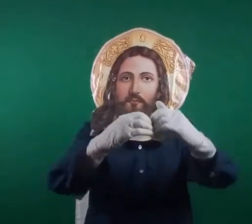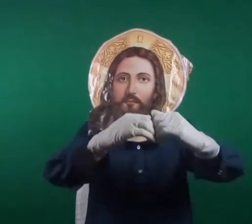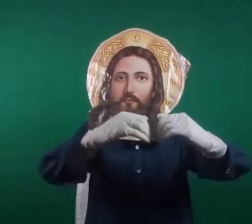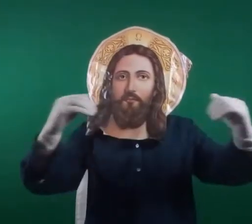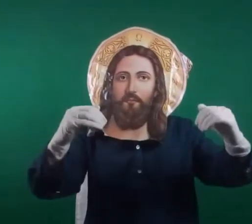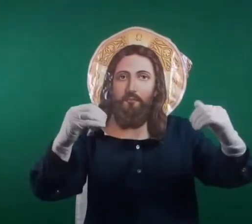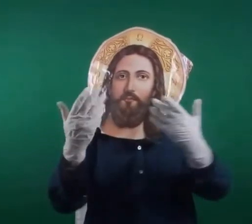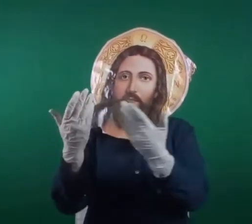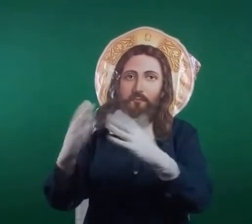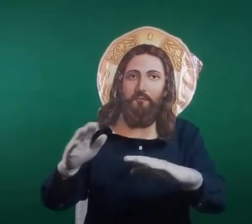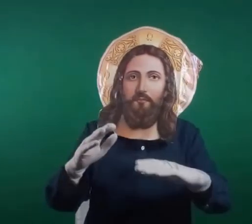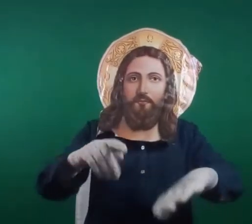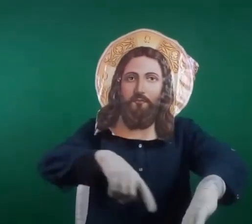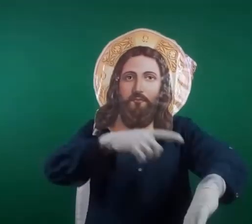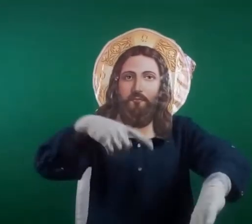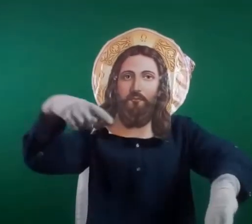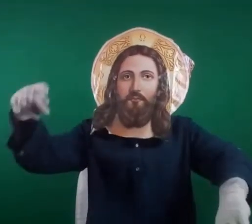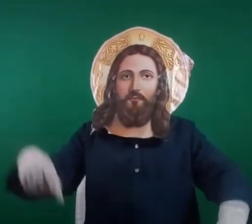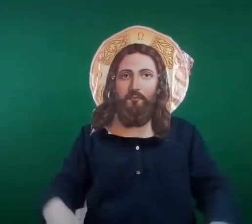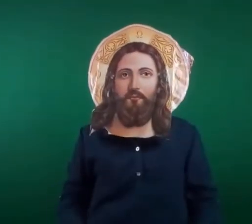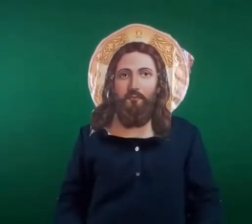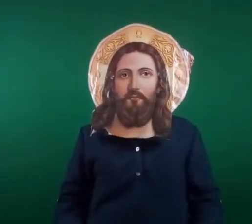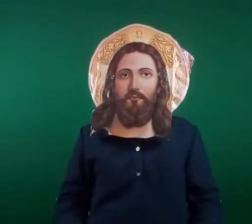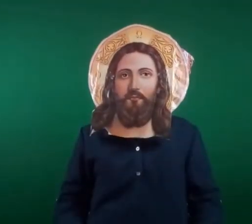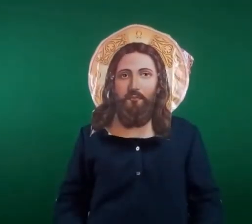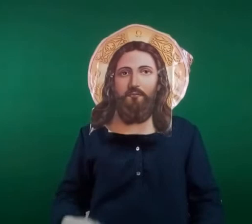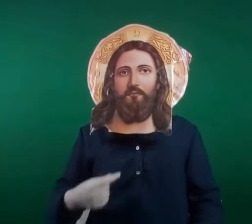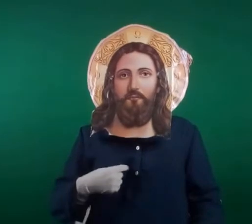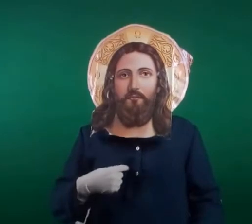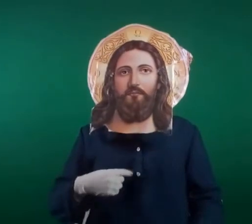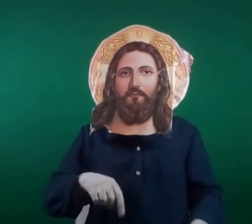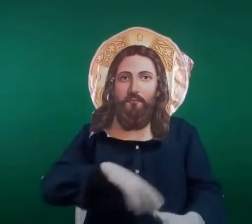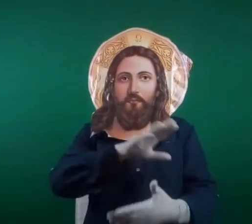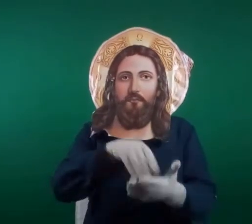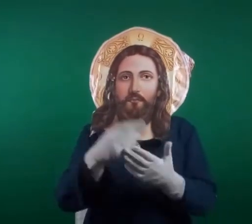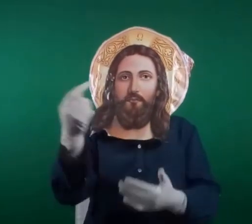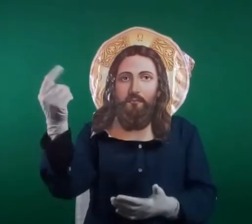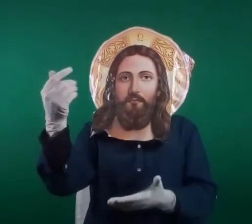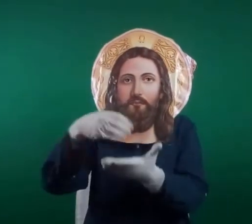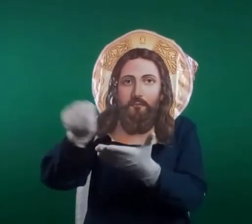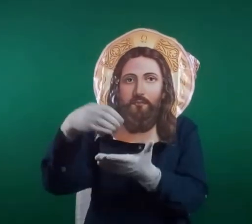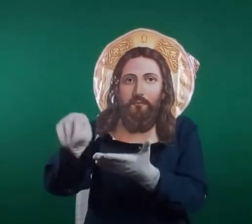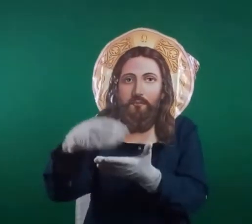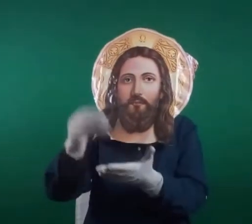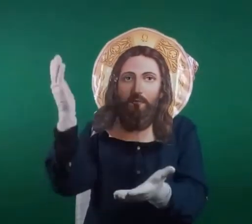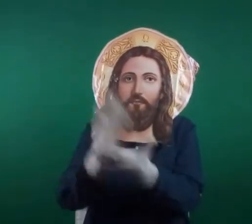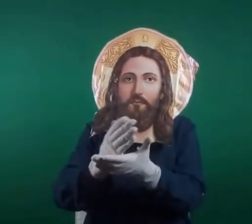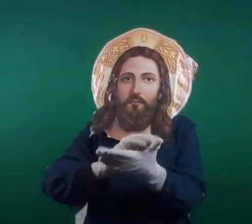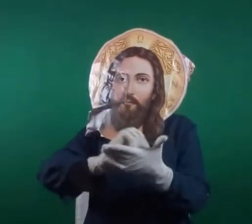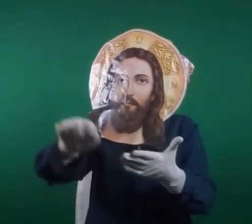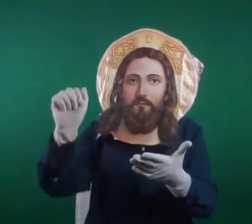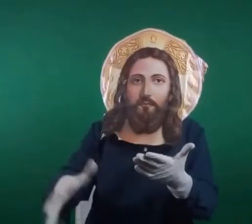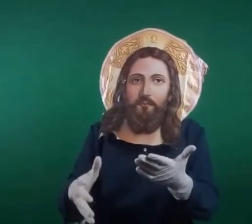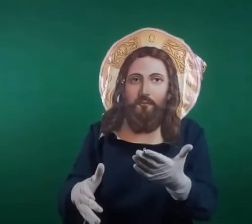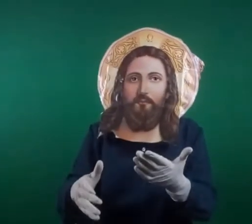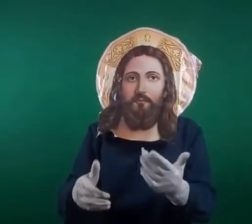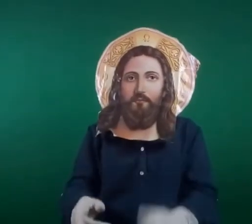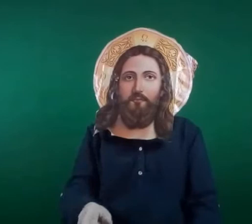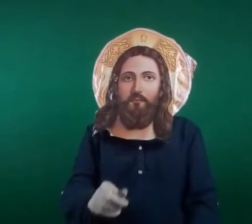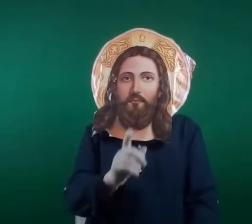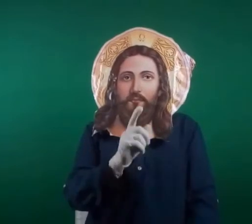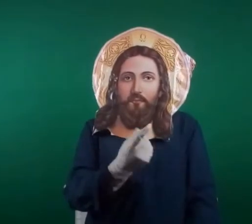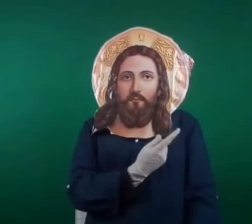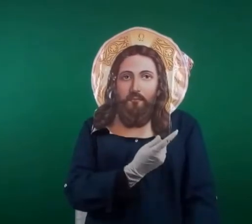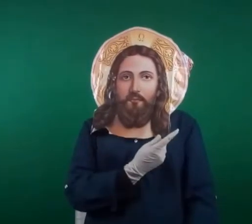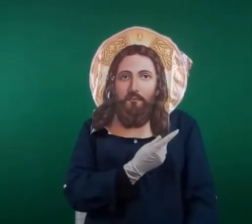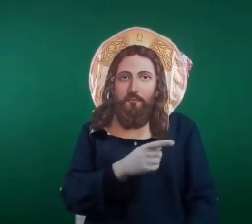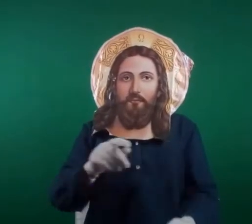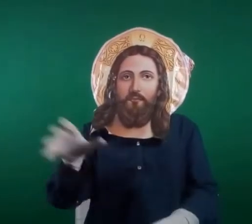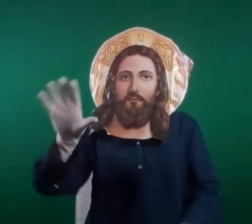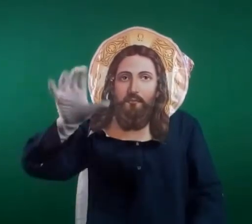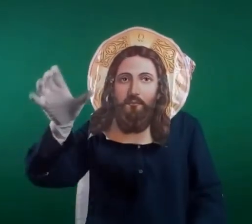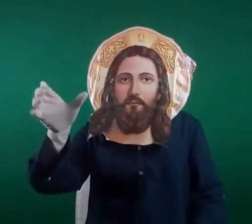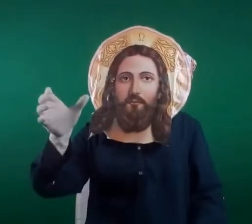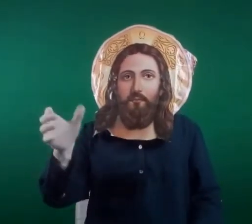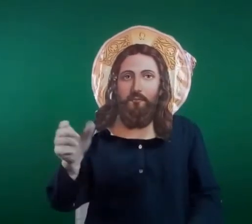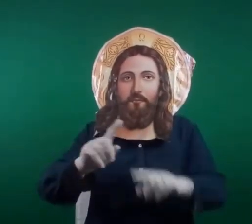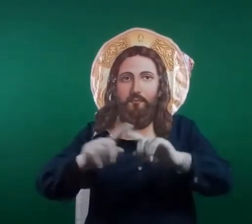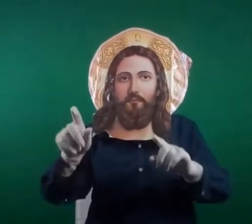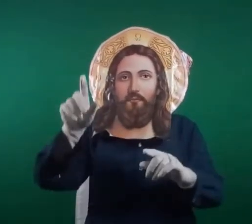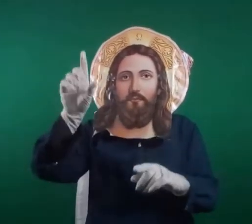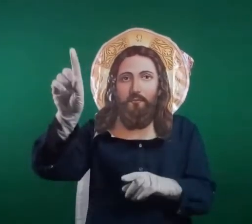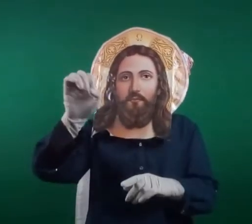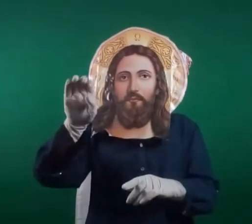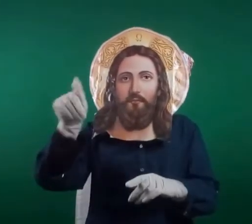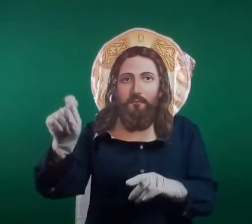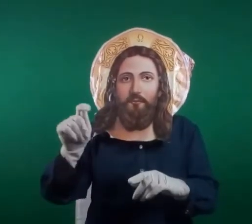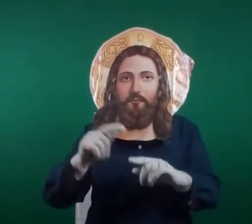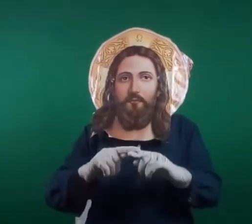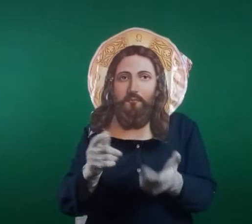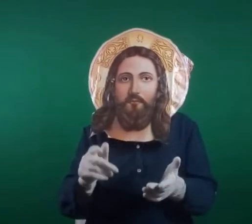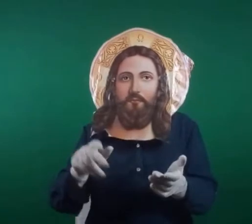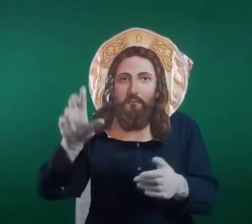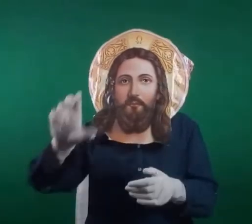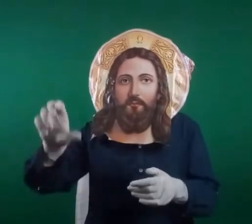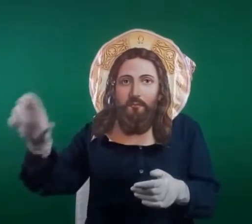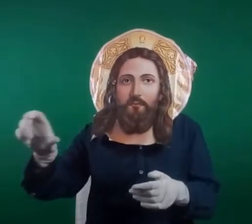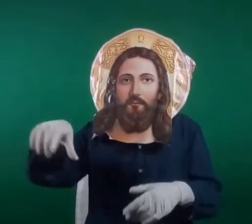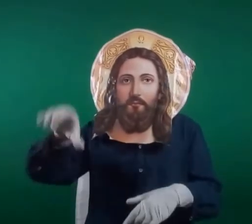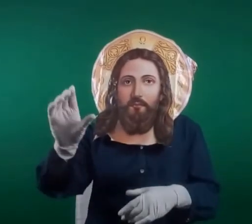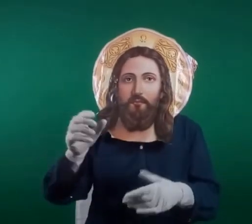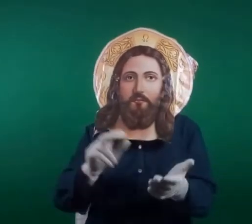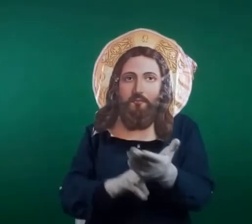Now I will cancel almost all the private and national debt, mortgages and credit card loans using the most powerful legal document on the planet